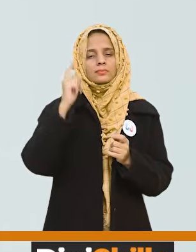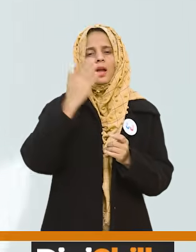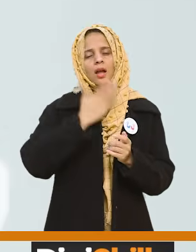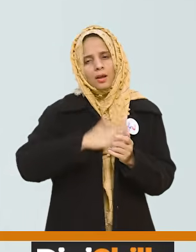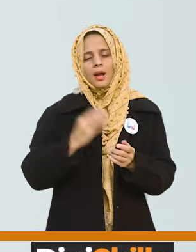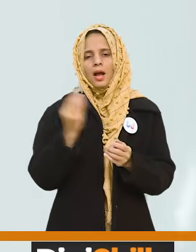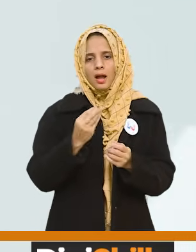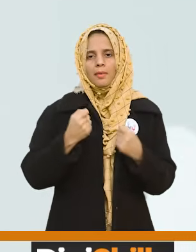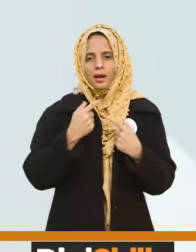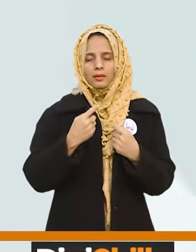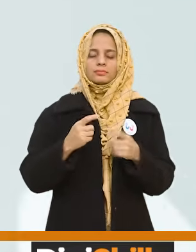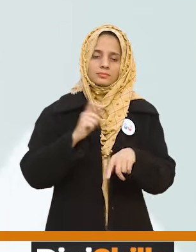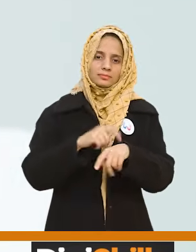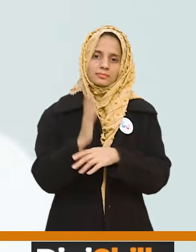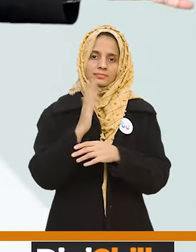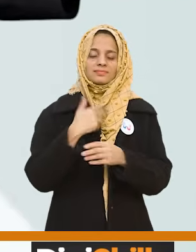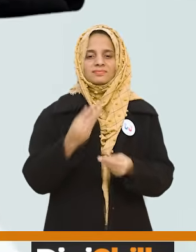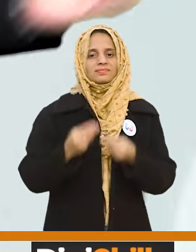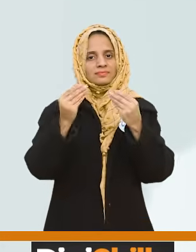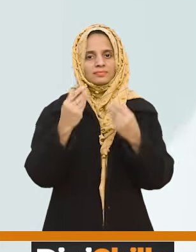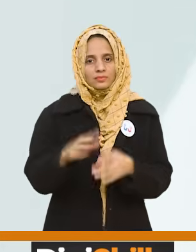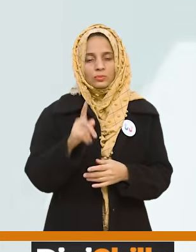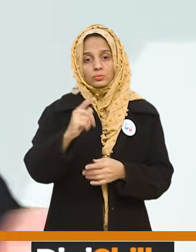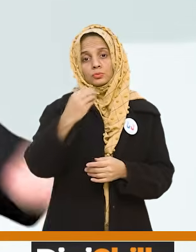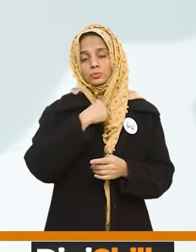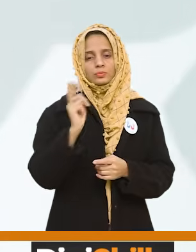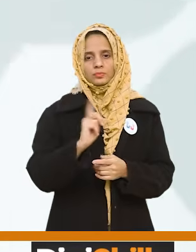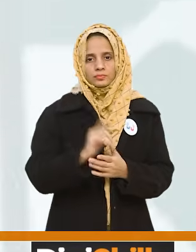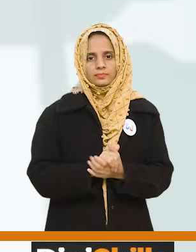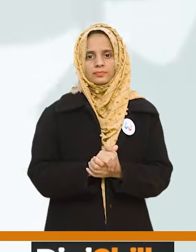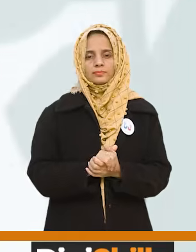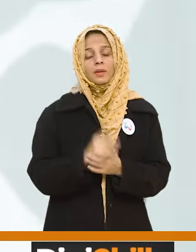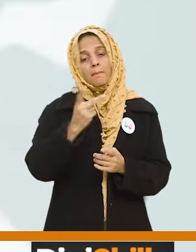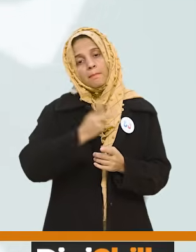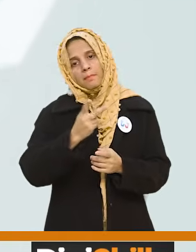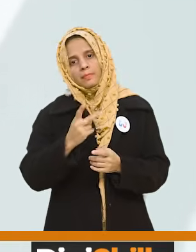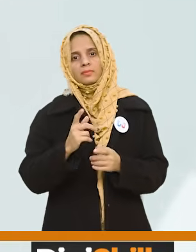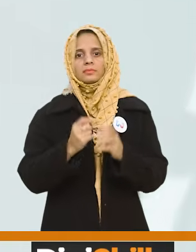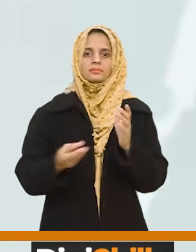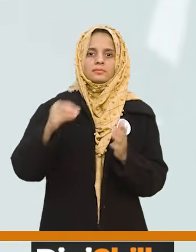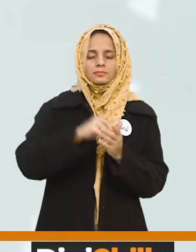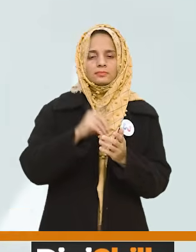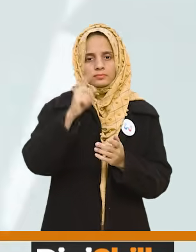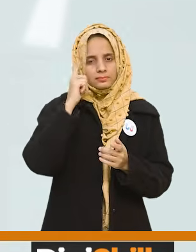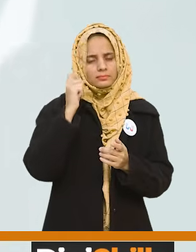to you, or someone accuses you, you will smile and say, “I did this work on this date, how can you accuse me?” The same goes for the invoice as well.